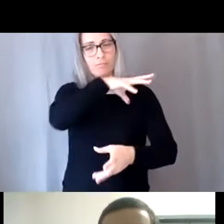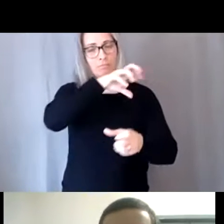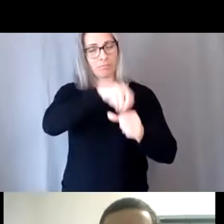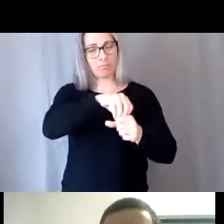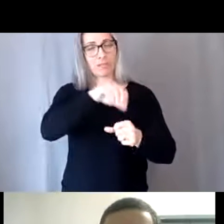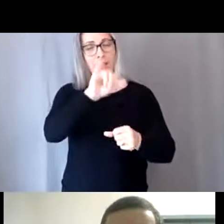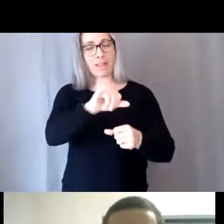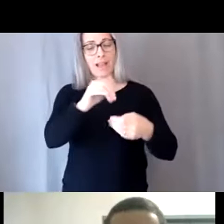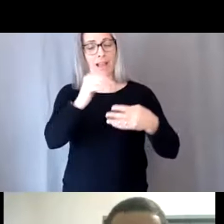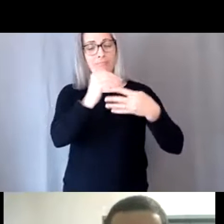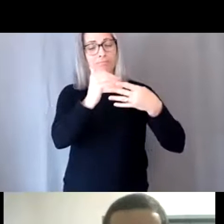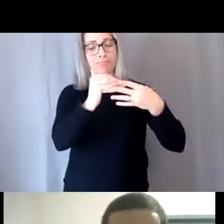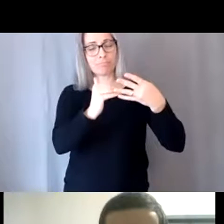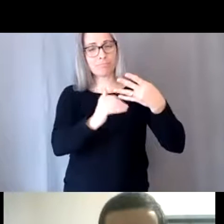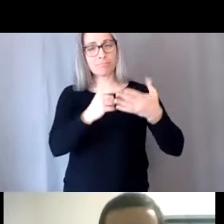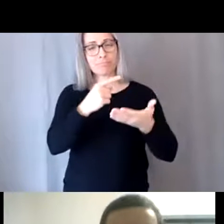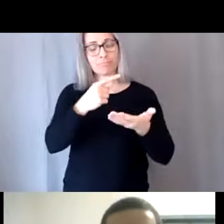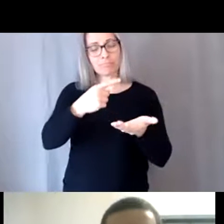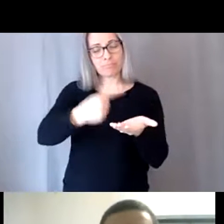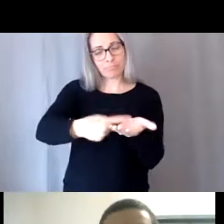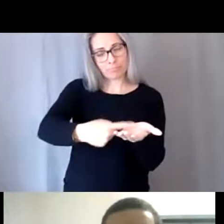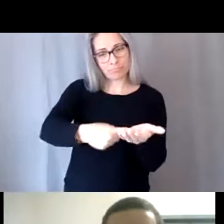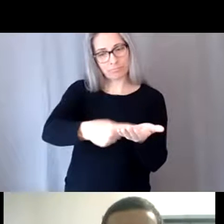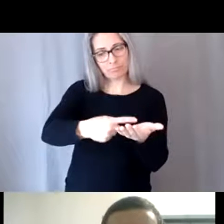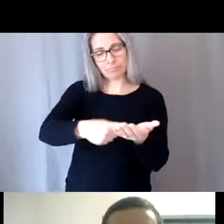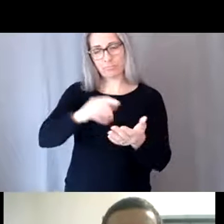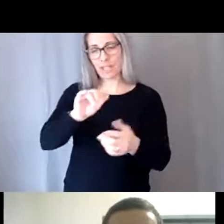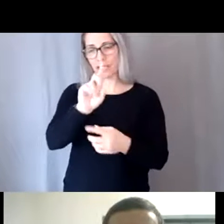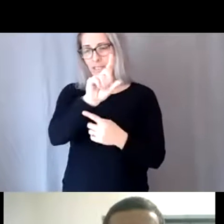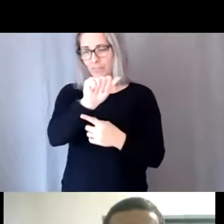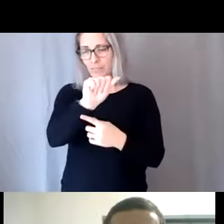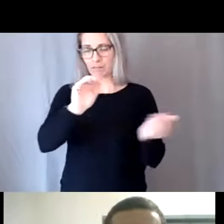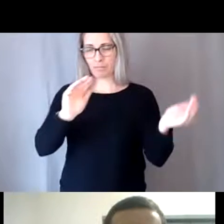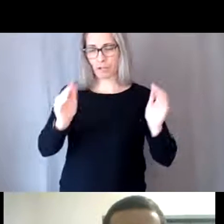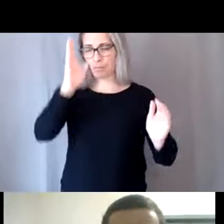disability between Brazil and Canada so basically I thank professor Pamela